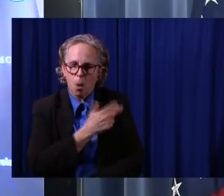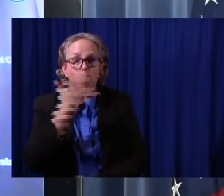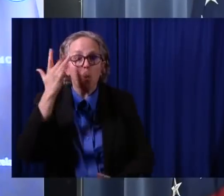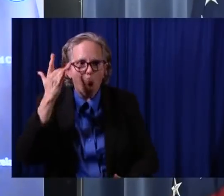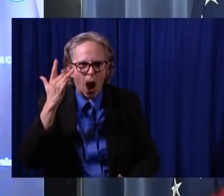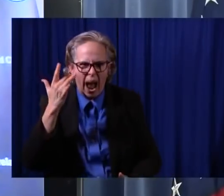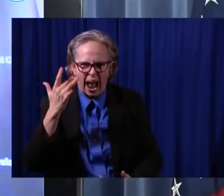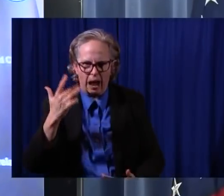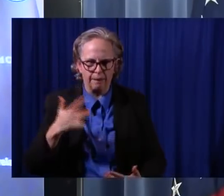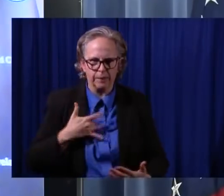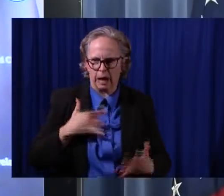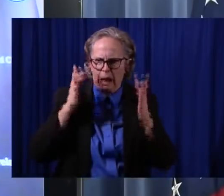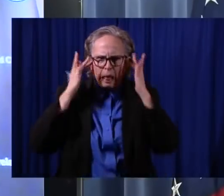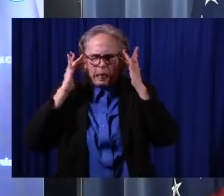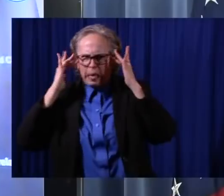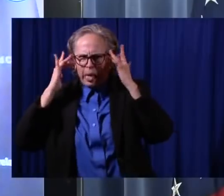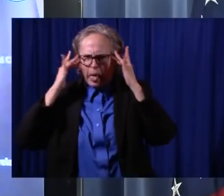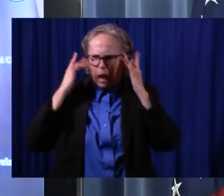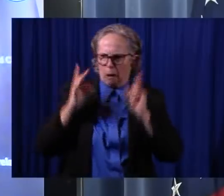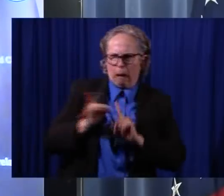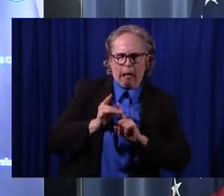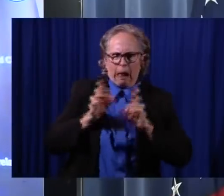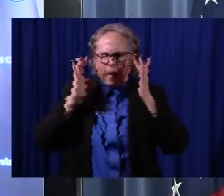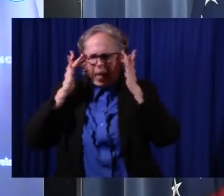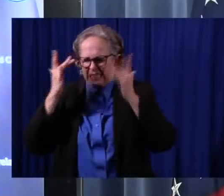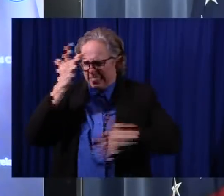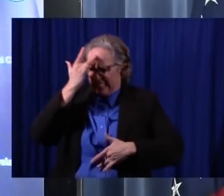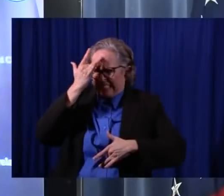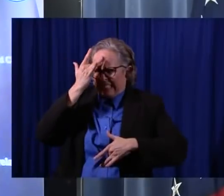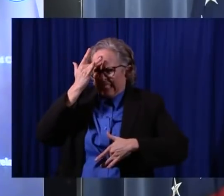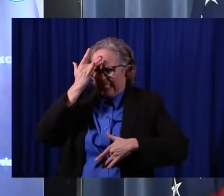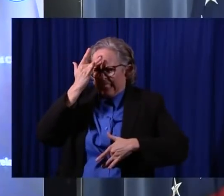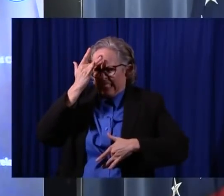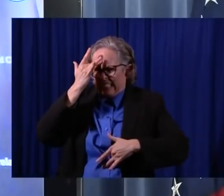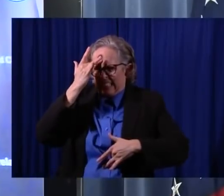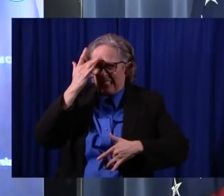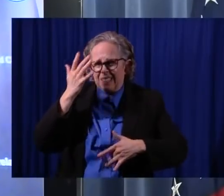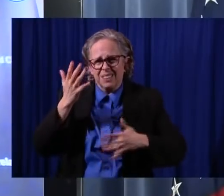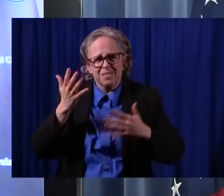THAT'S WHAT WE THINK IT IS WE ASKED THE SAME QUESTION TO THOUSANDS OF PATIENTS AT THE CLEVELAND CLINIC AND WHAT WE'VE